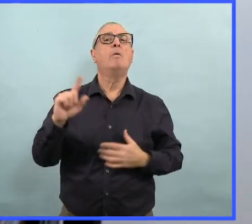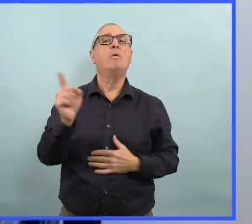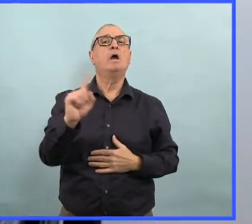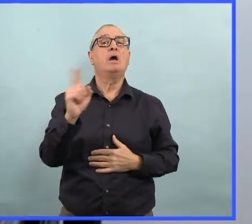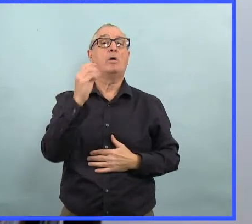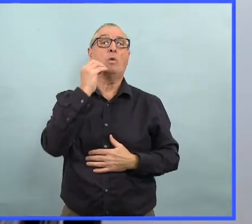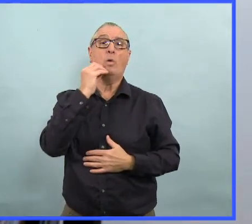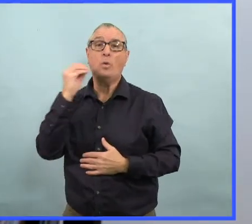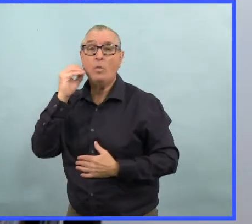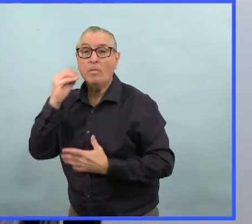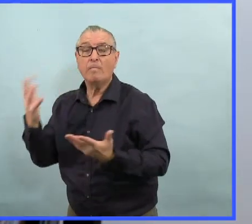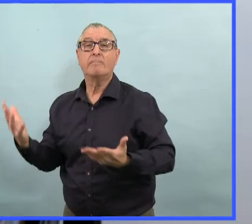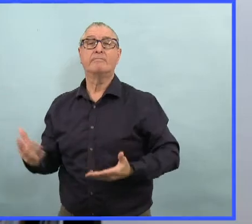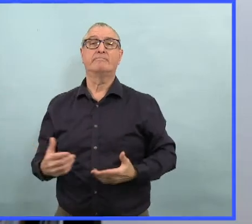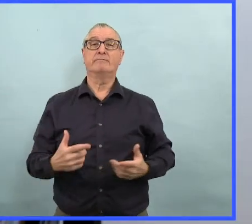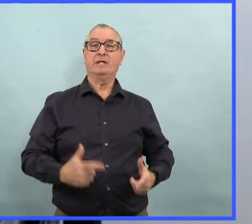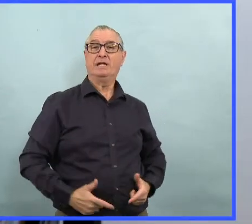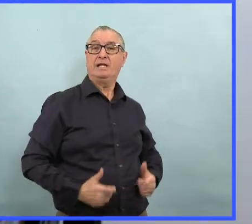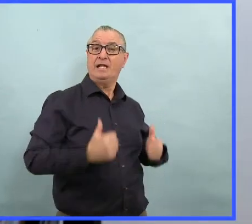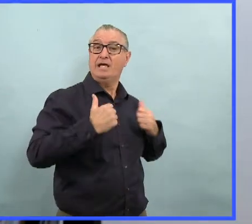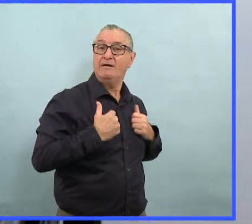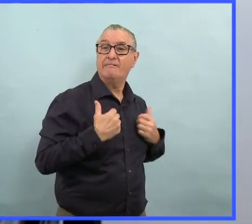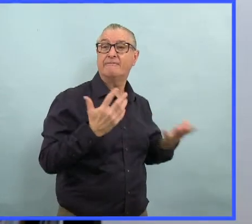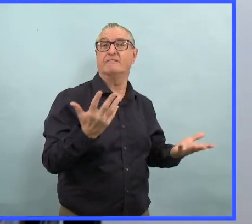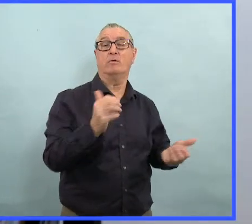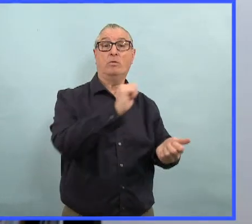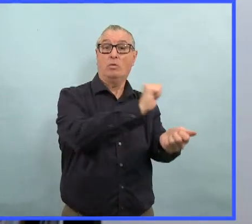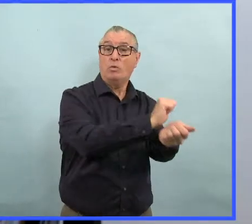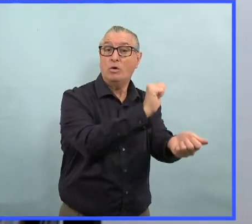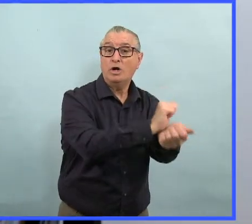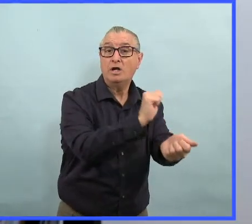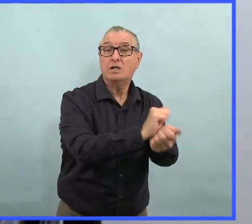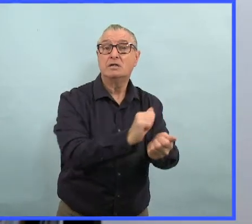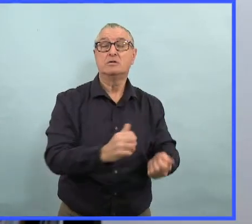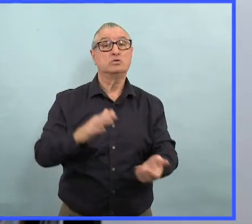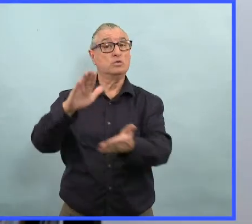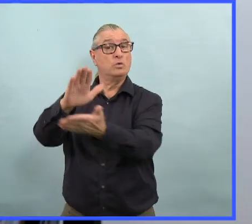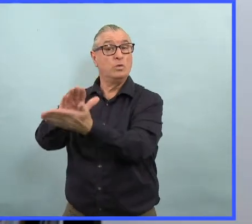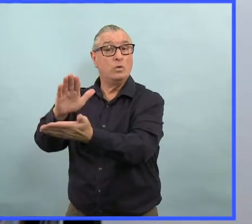the long covered cognitive syndrome is similar to the impairment that's experienced by some